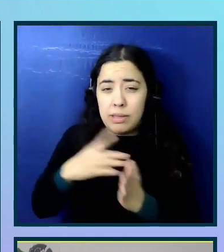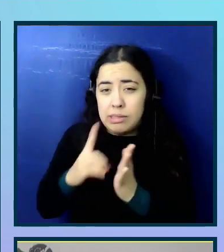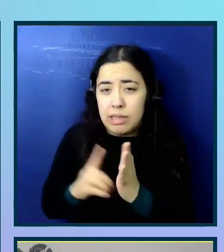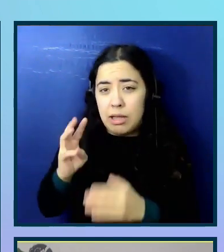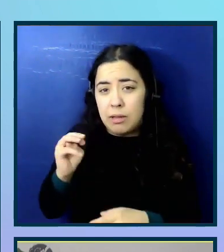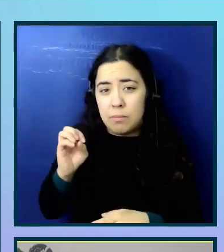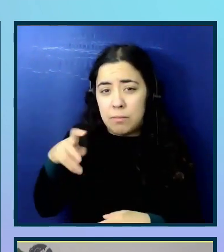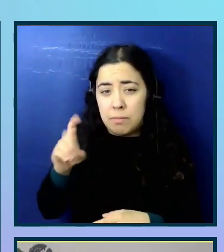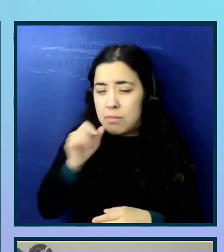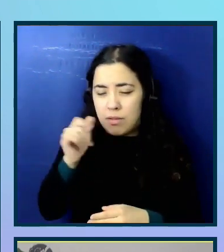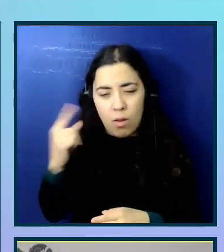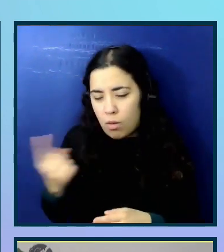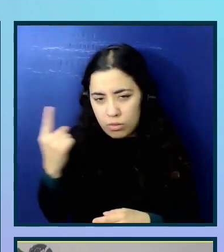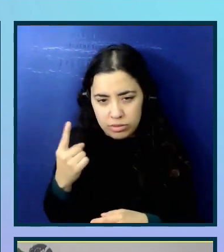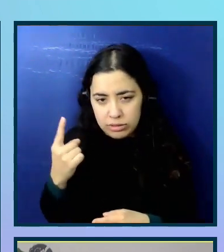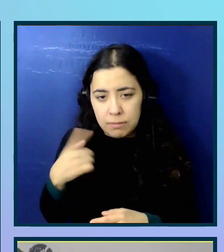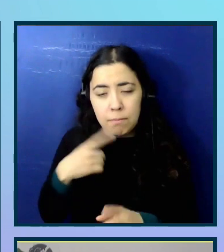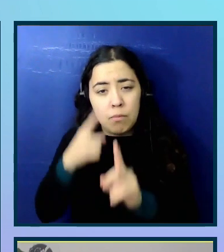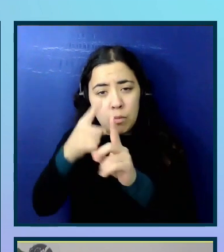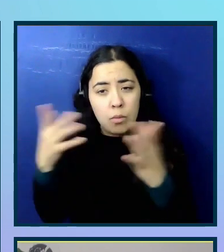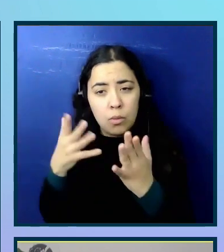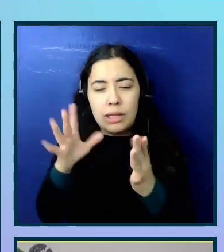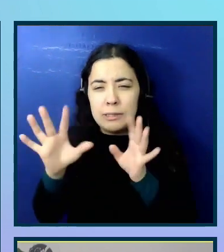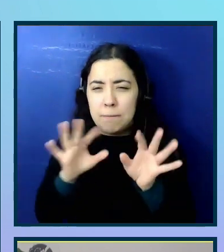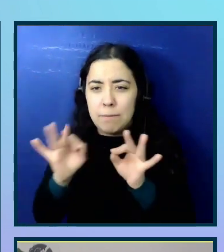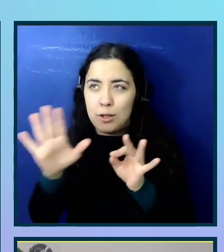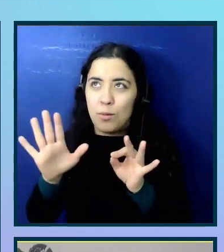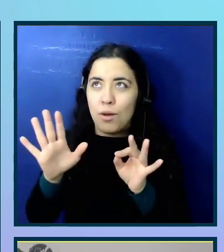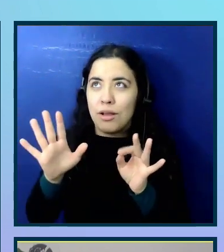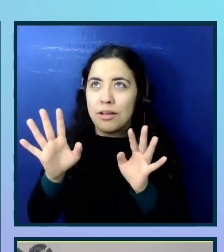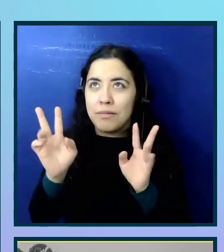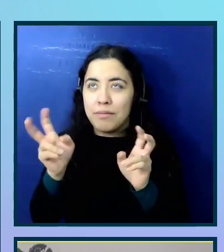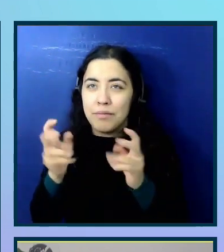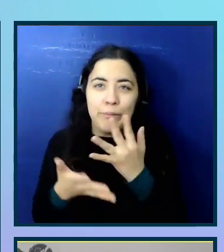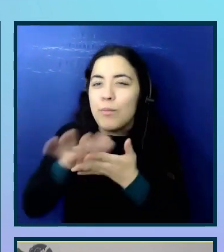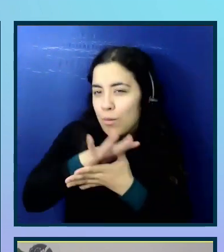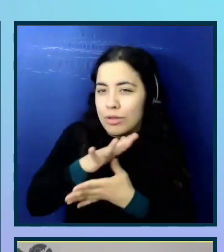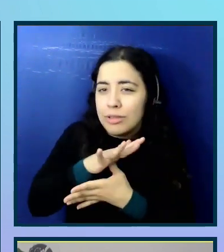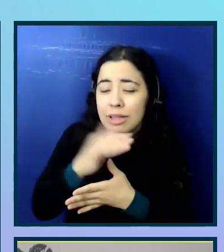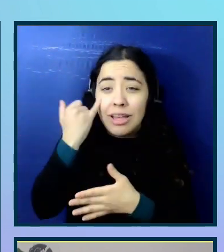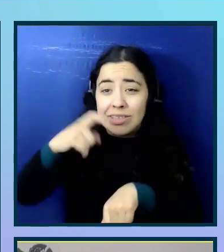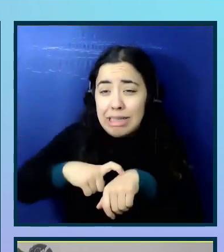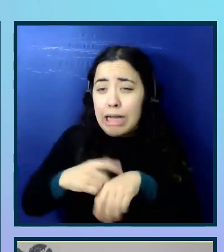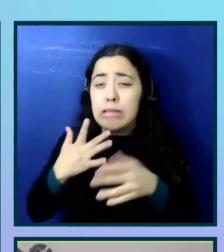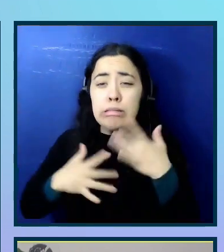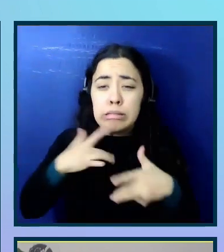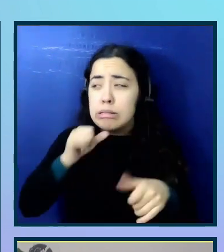The goal I would say is to pick battles. And if your time is limited, document the thing that, where there might be kind of big issues